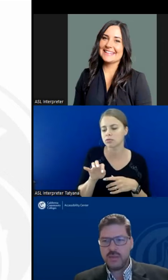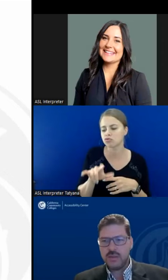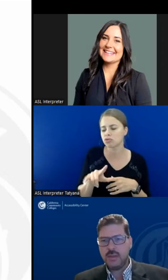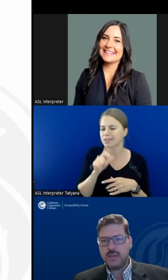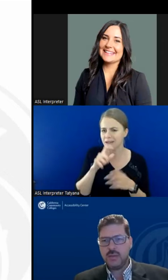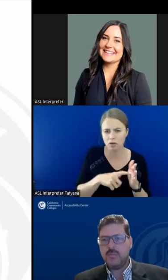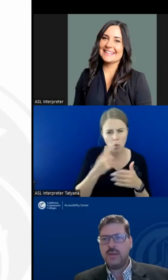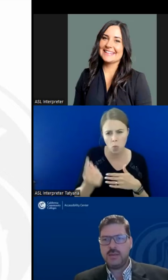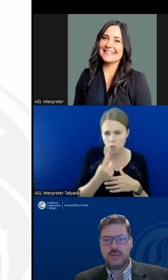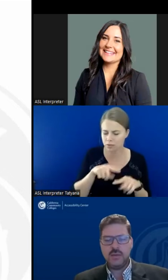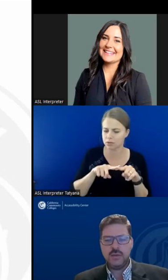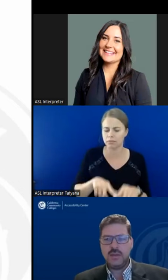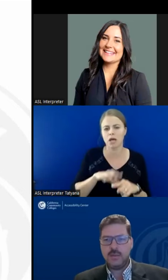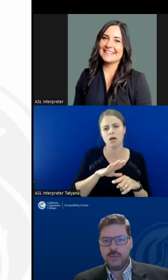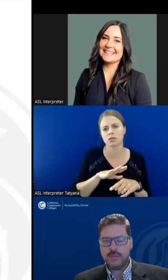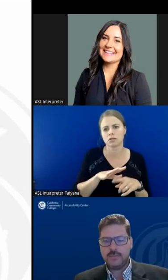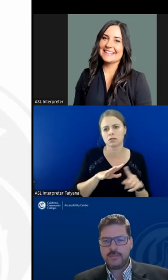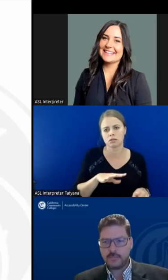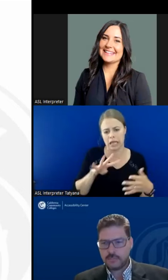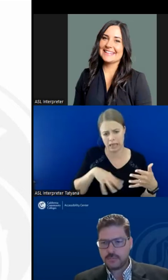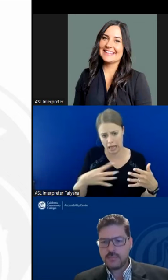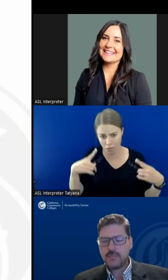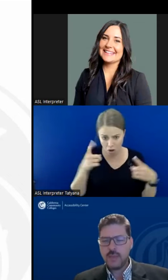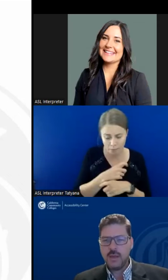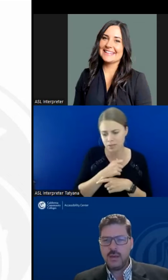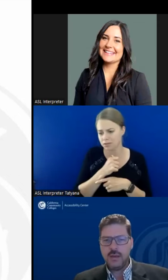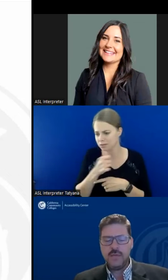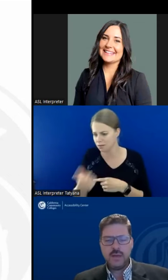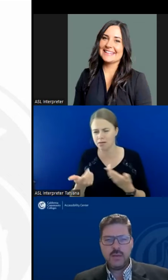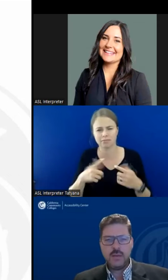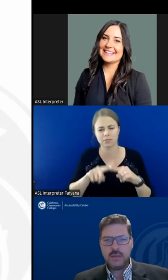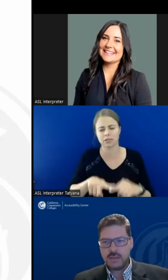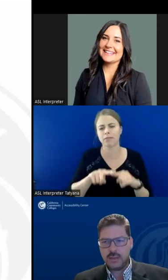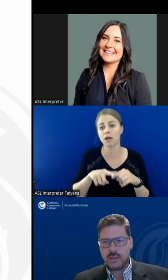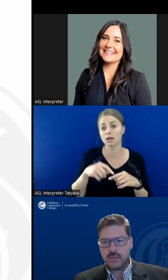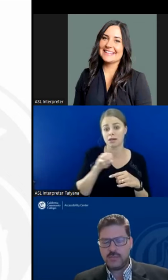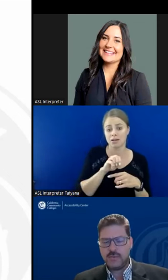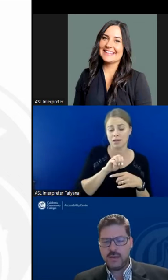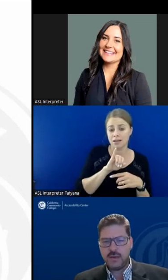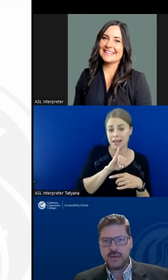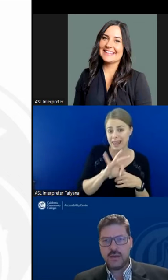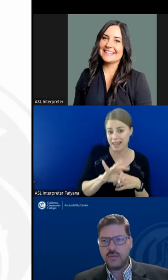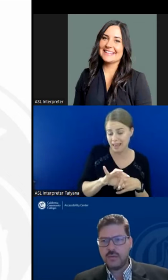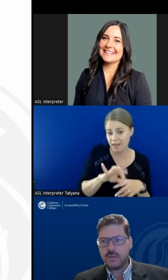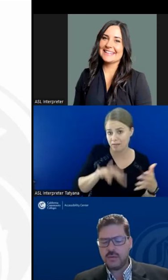it depends on the complexity of the table. If a table is fairly straightforward,